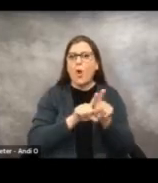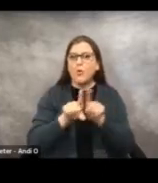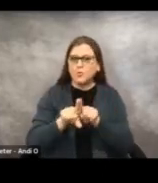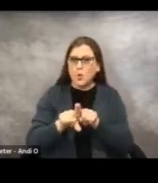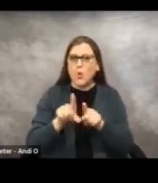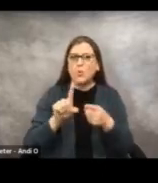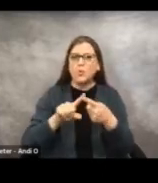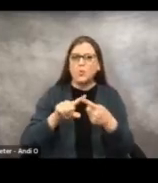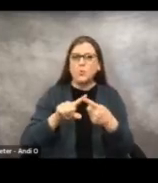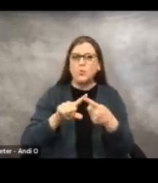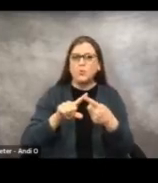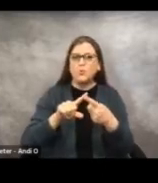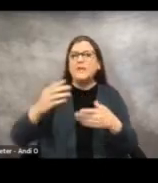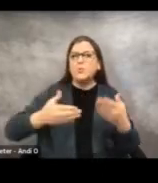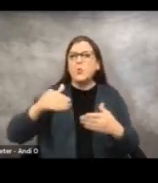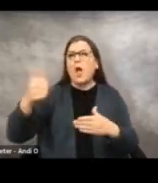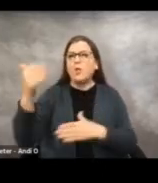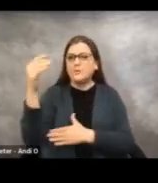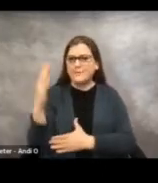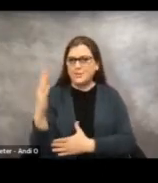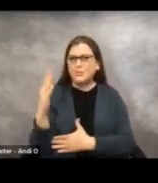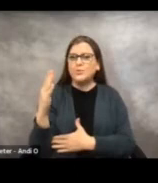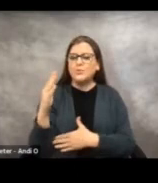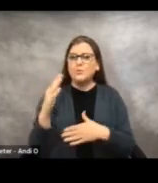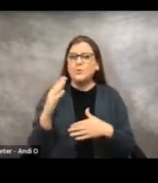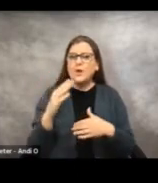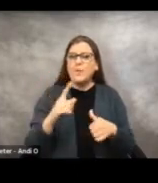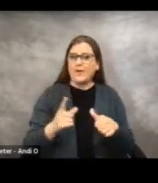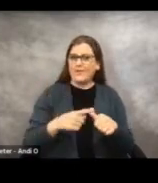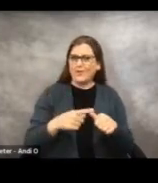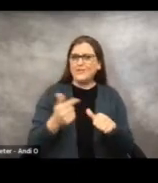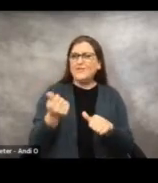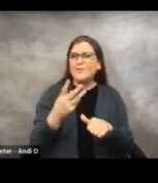will introduce the speakers. But first, we want to do some logistics. Next slide.